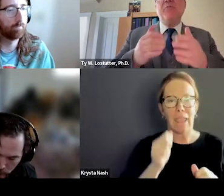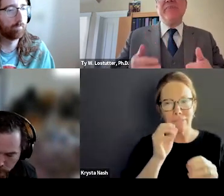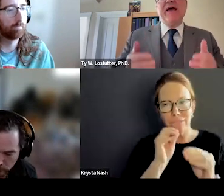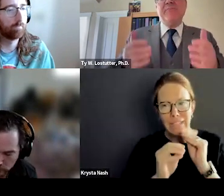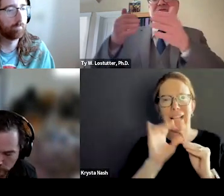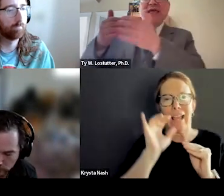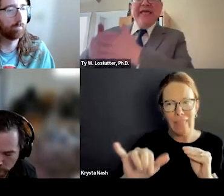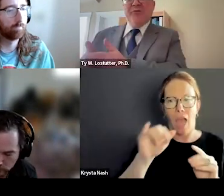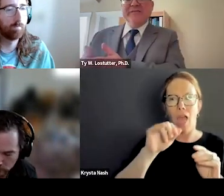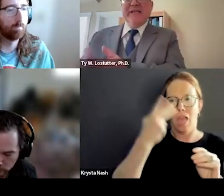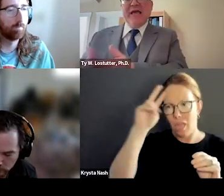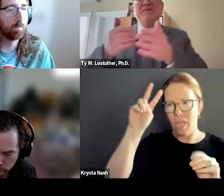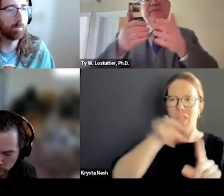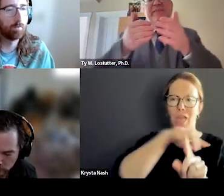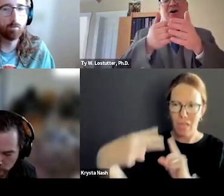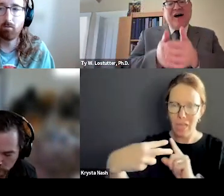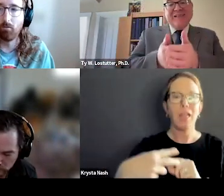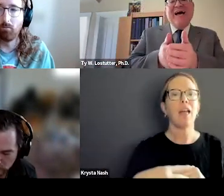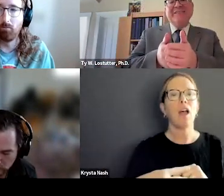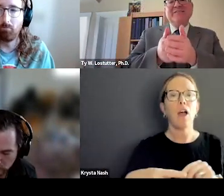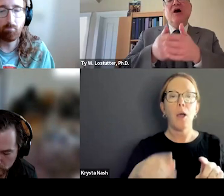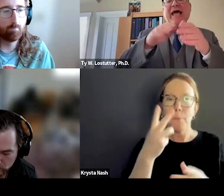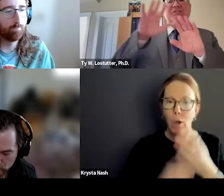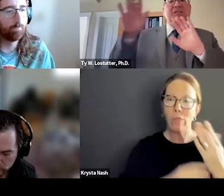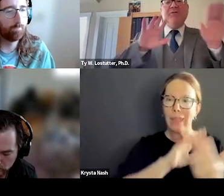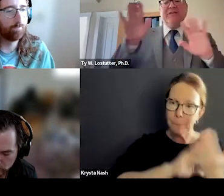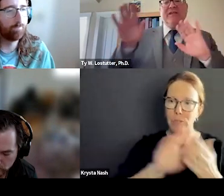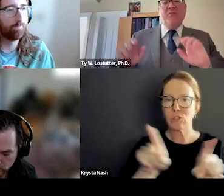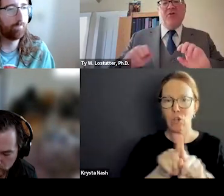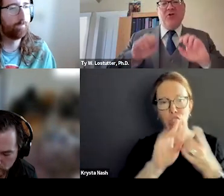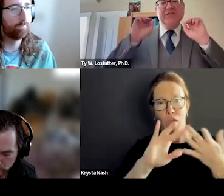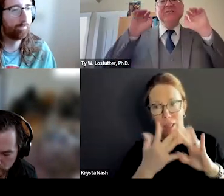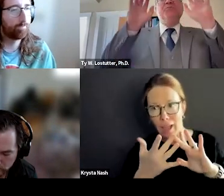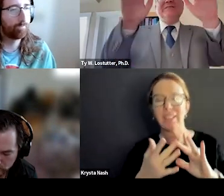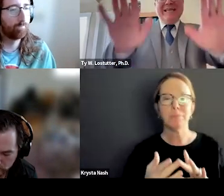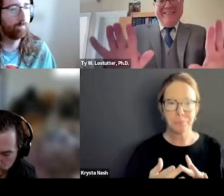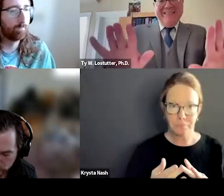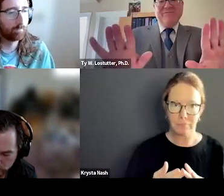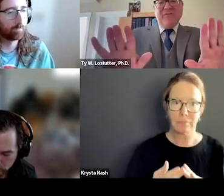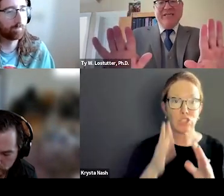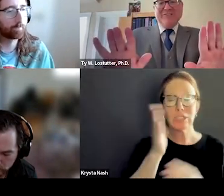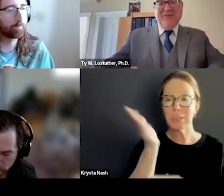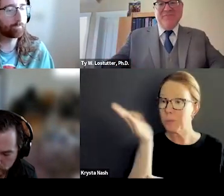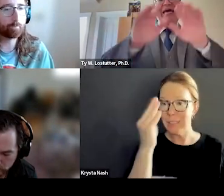And we've done that both in person and we've done that online. So not actually a person available, just presenting the information to them